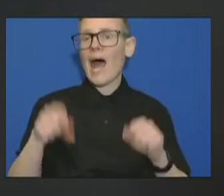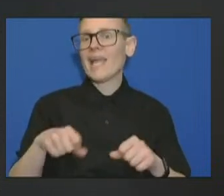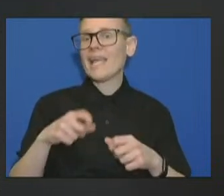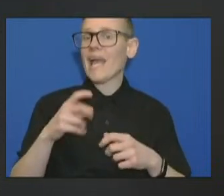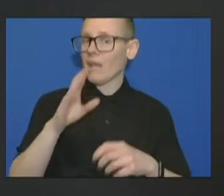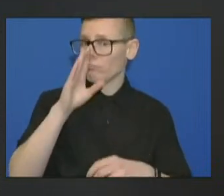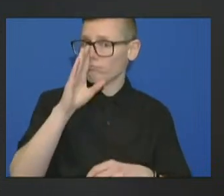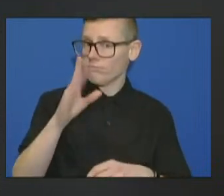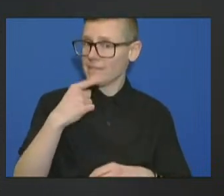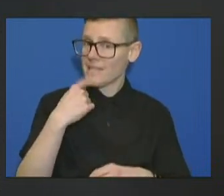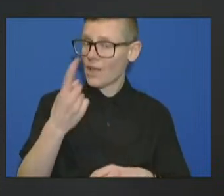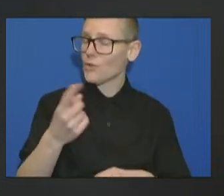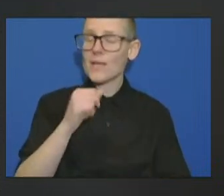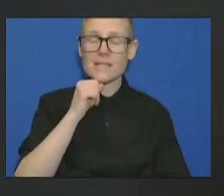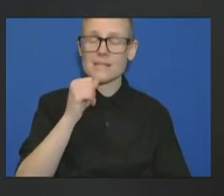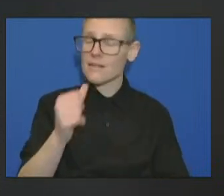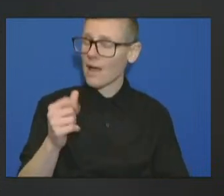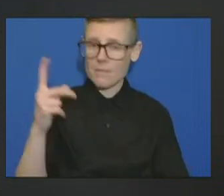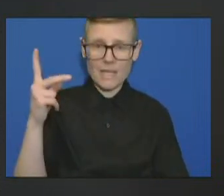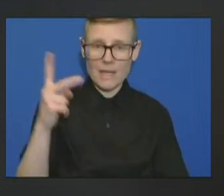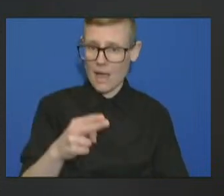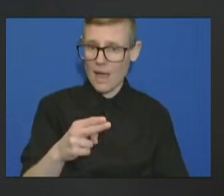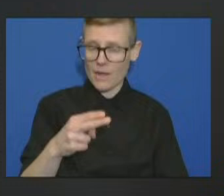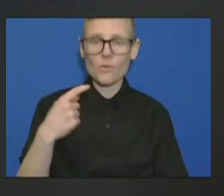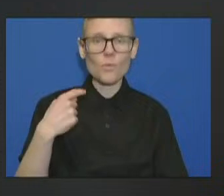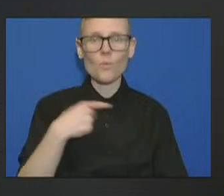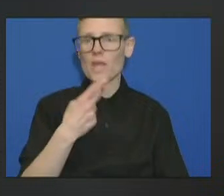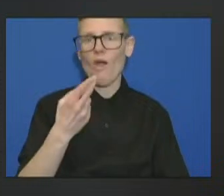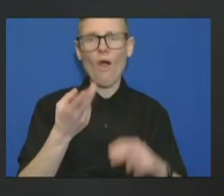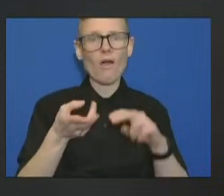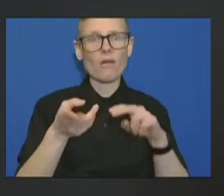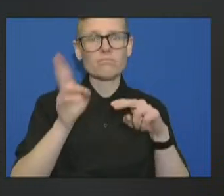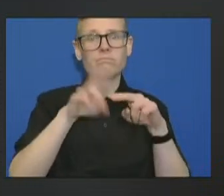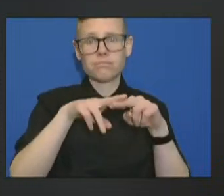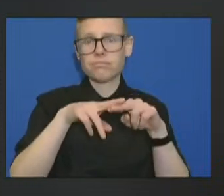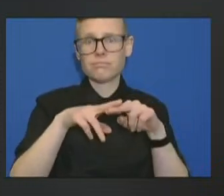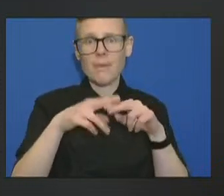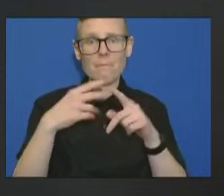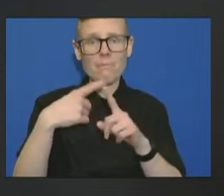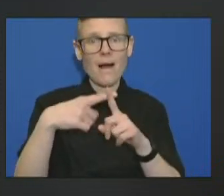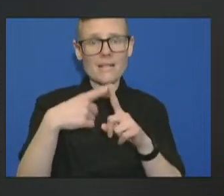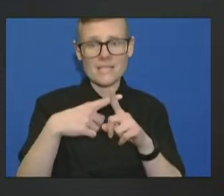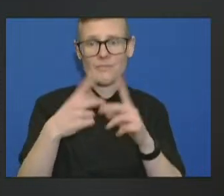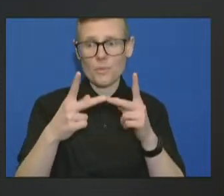is special education program being cut? I can confidently tell you that special education